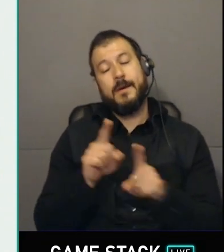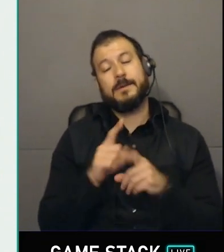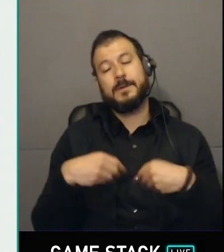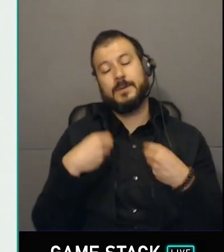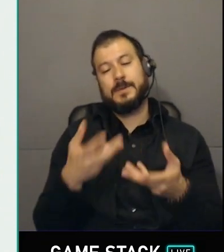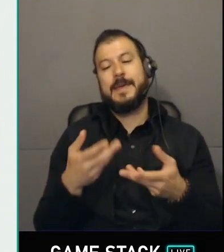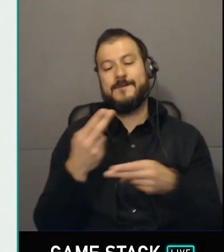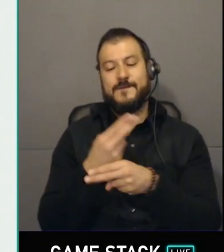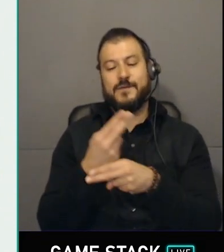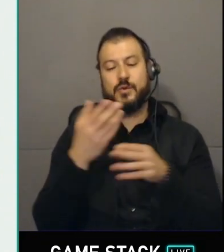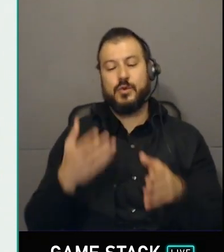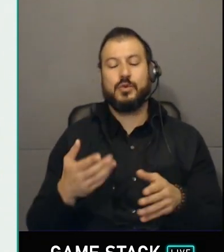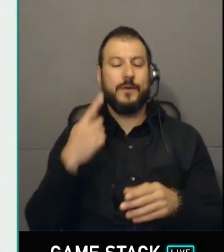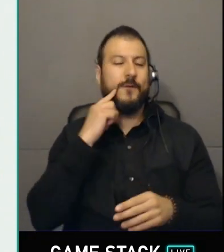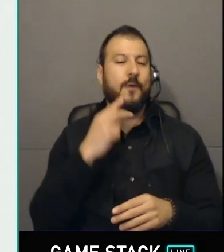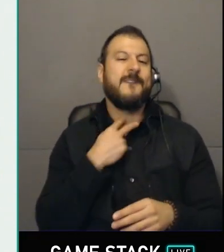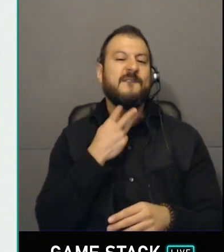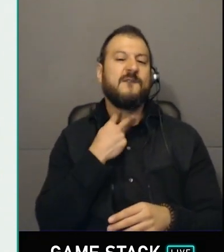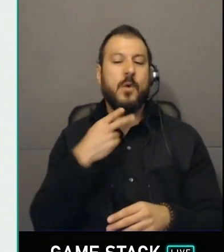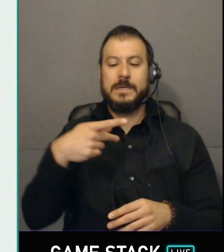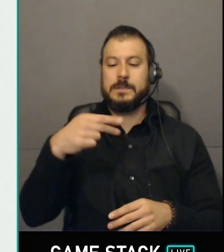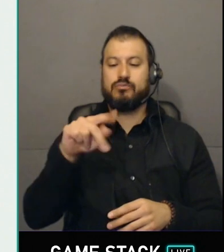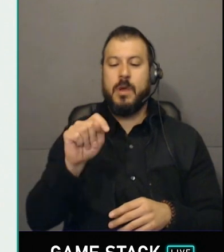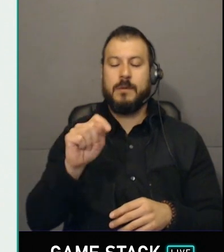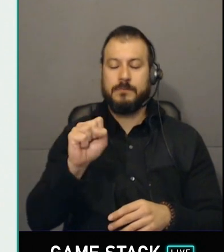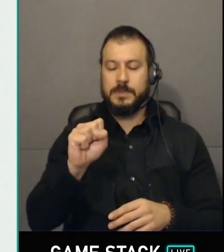that would tell you what you were looking at.